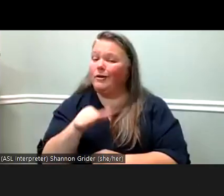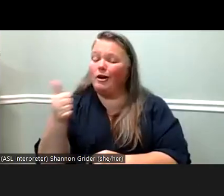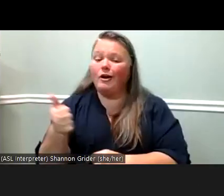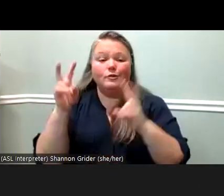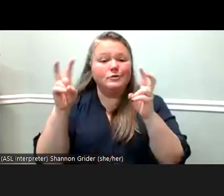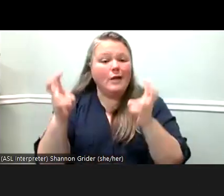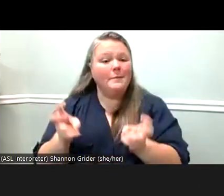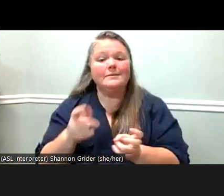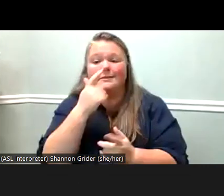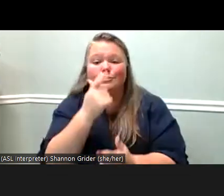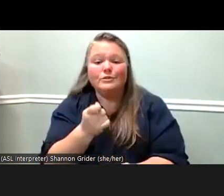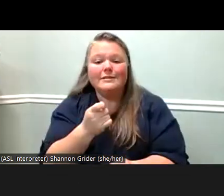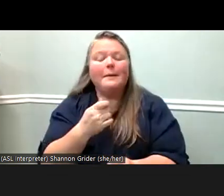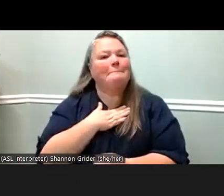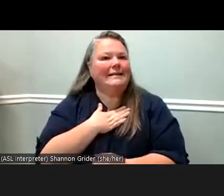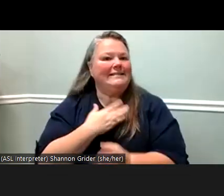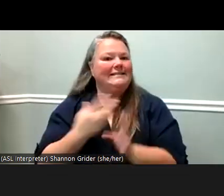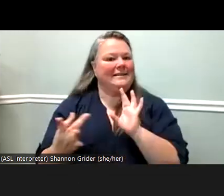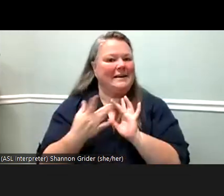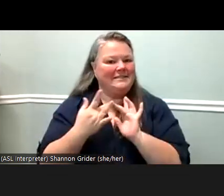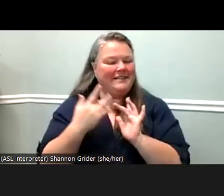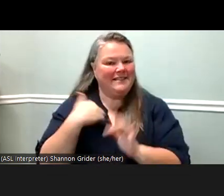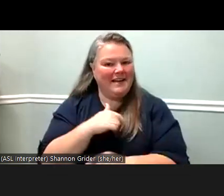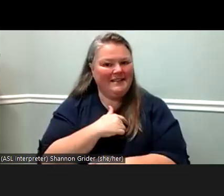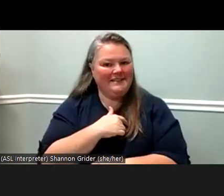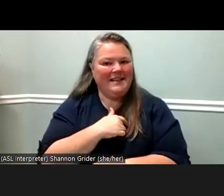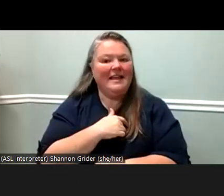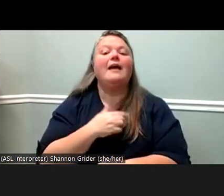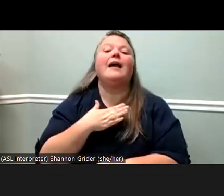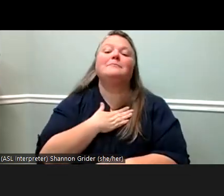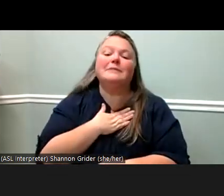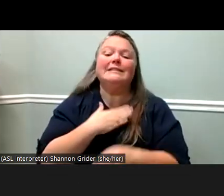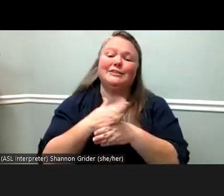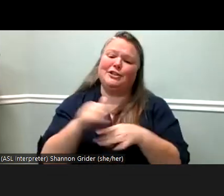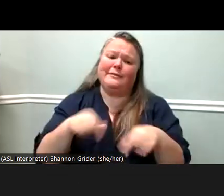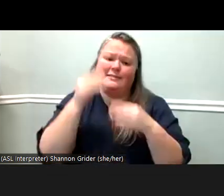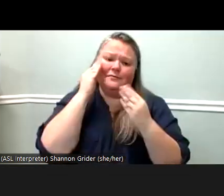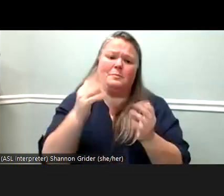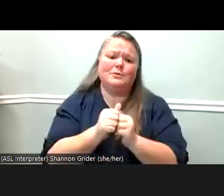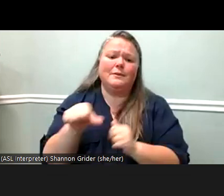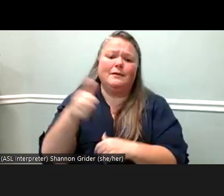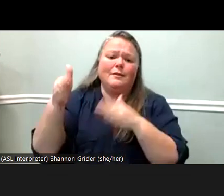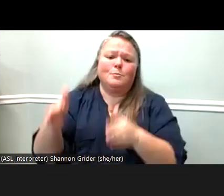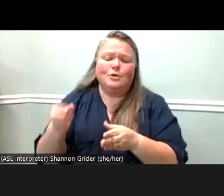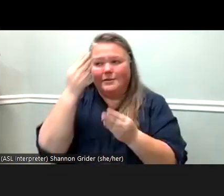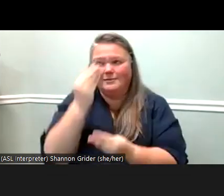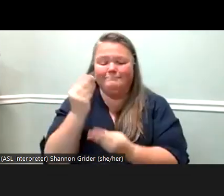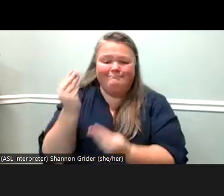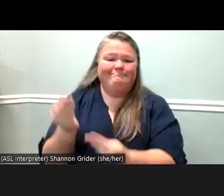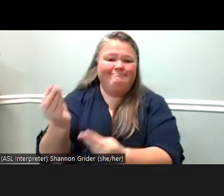OUR CAPTIONIST, AND TO ANTHONY WHO WAS PROVIDING BEHIND THE SCENES SUPPORT AND RECORDING FOR US. SO WE HOPE YOU ENJOY TODAY'S PRESENTATION. PLEASE REACH OUT IF YOU